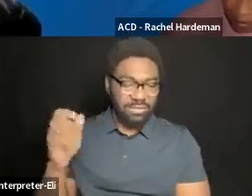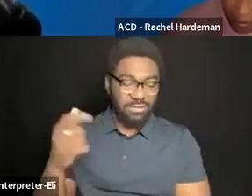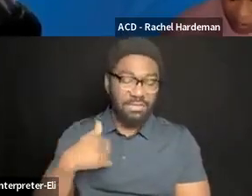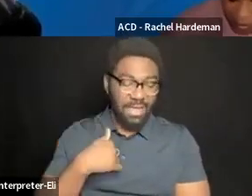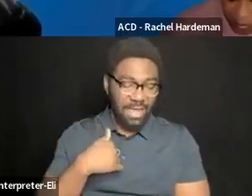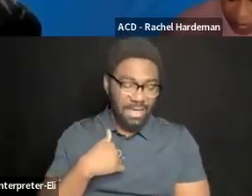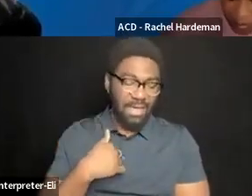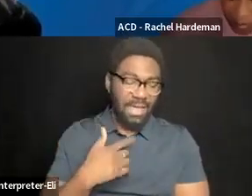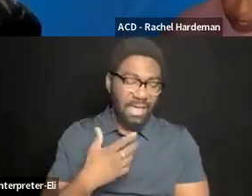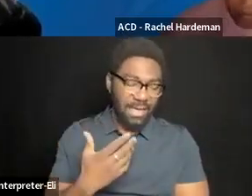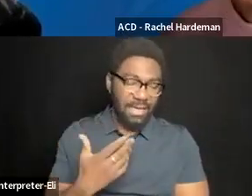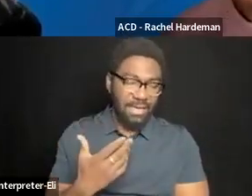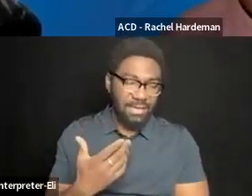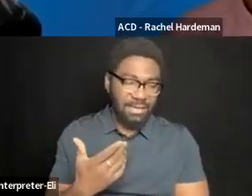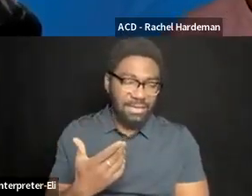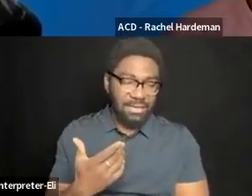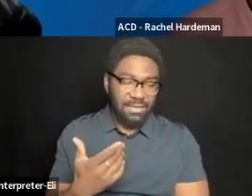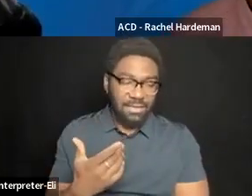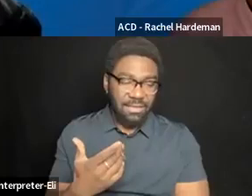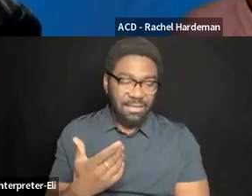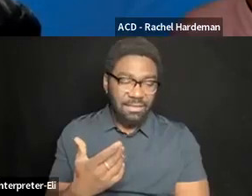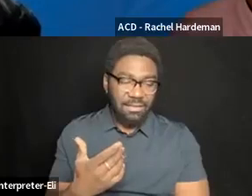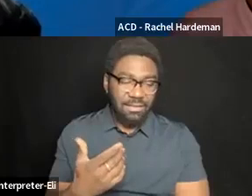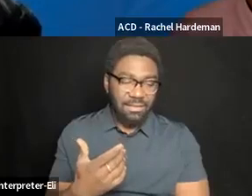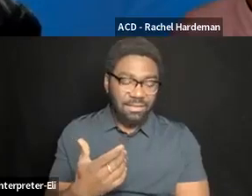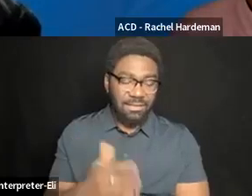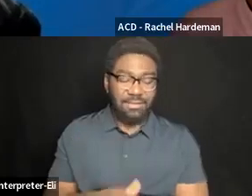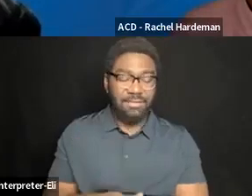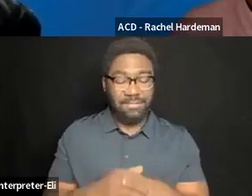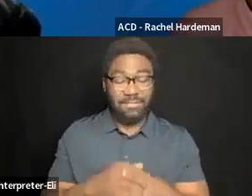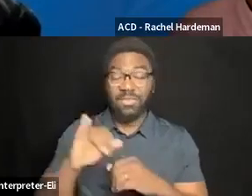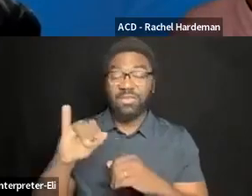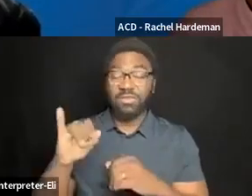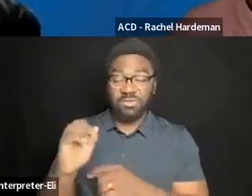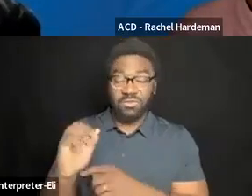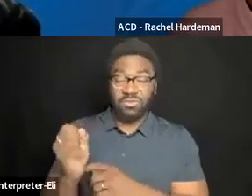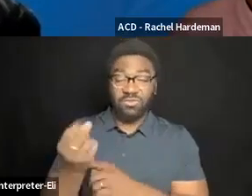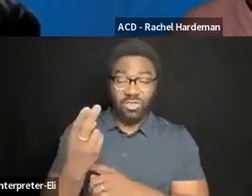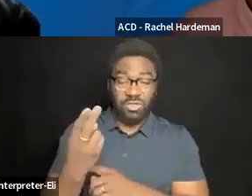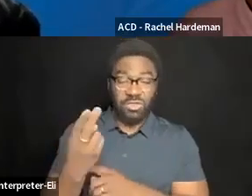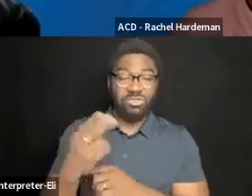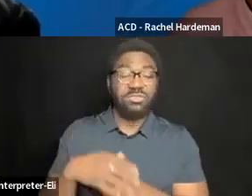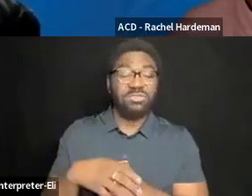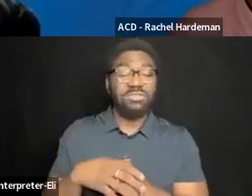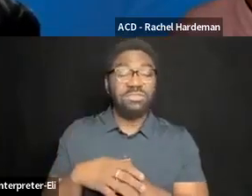I really did want to second the point that Josh Sharfstein raised, and I'm happy to hear